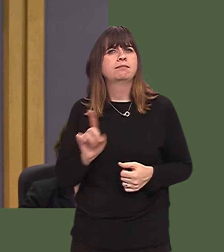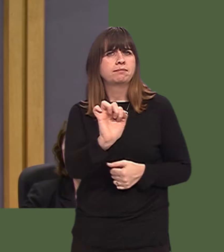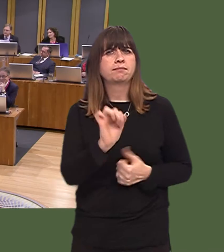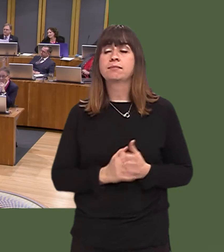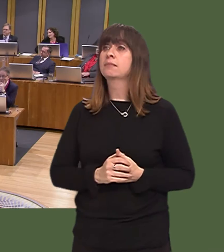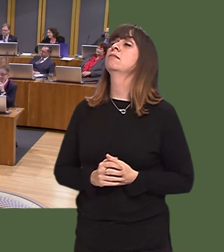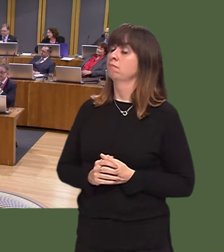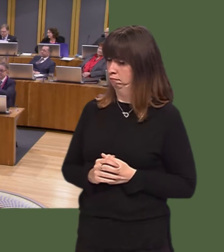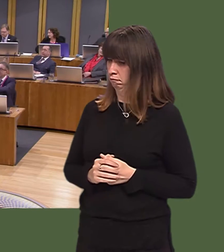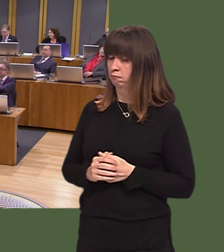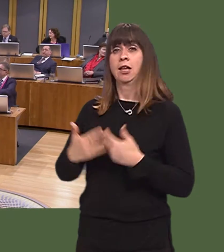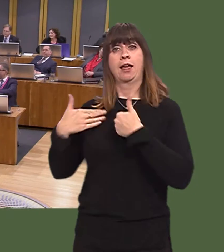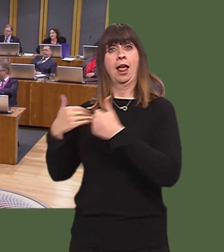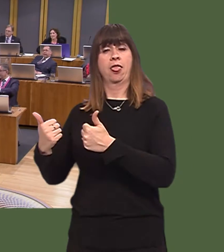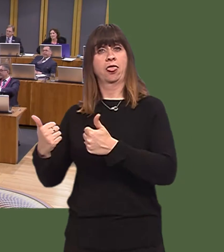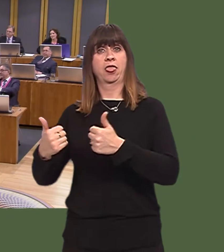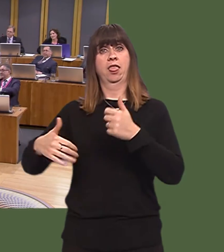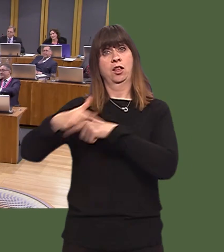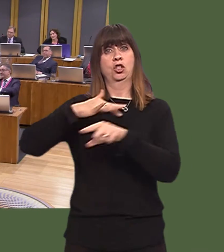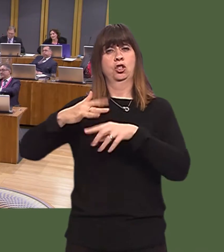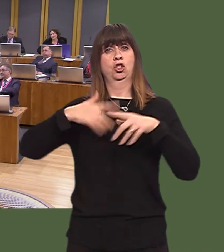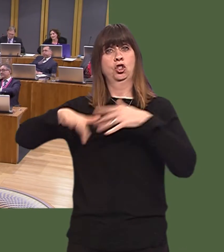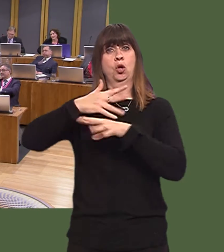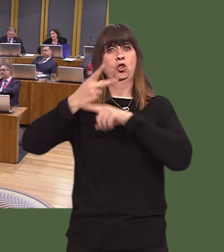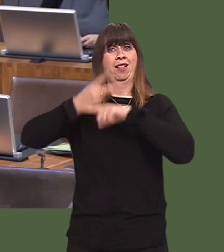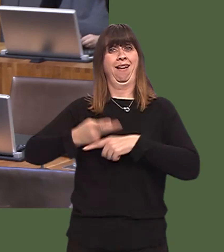We continue to support health and social care organisations through our quarterly national